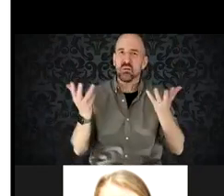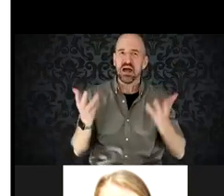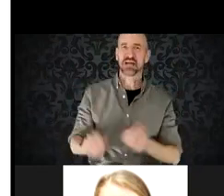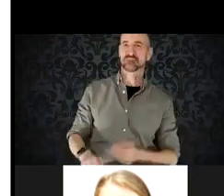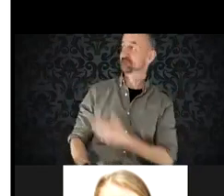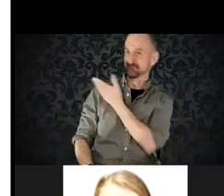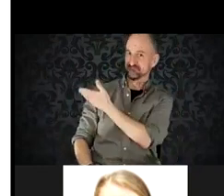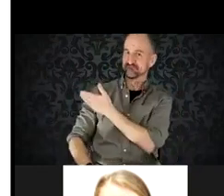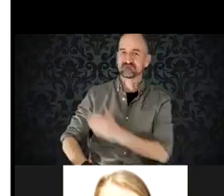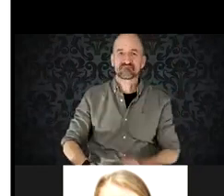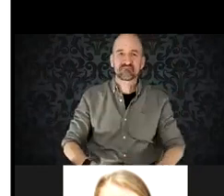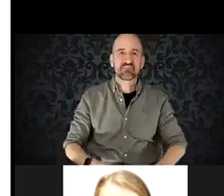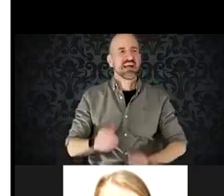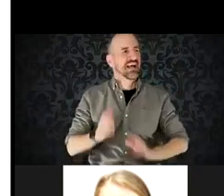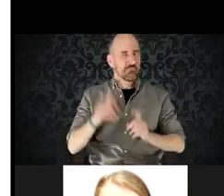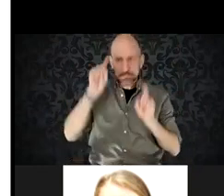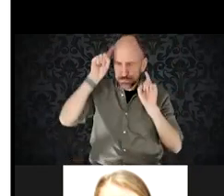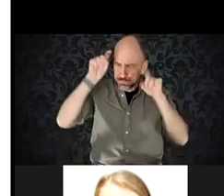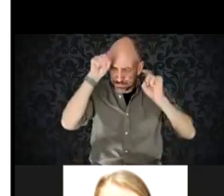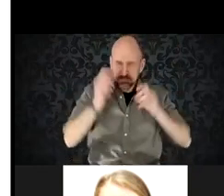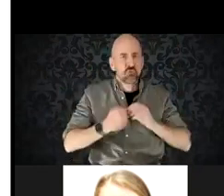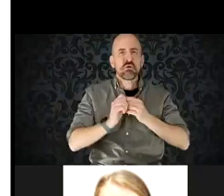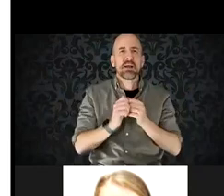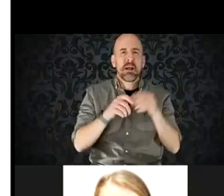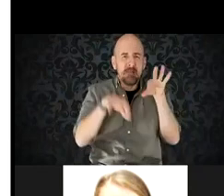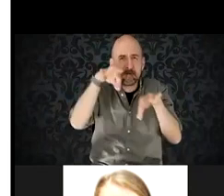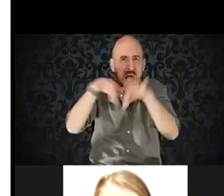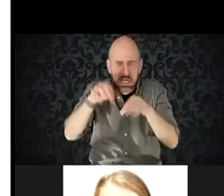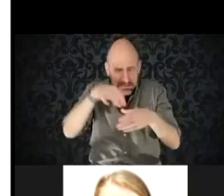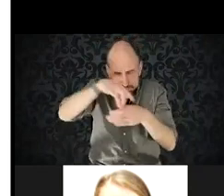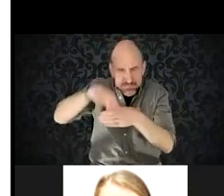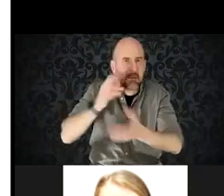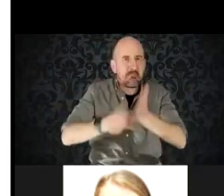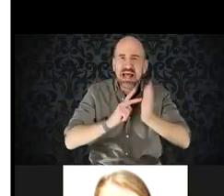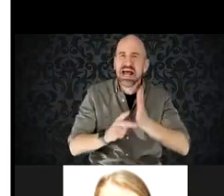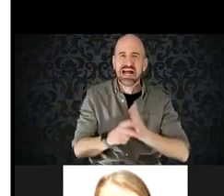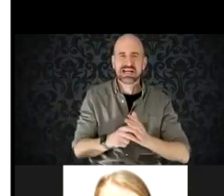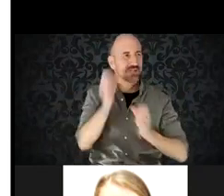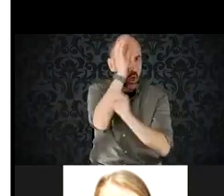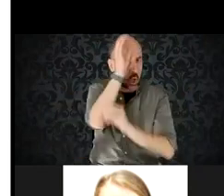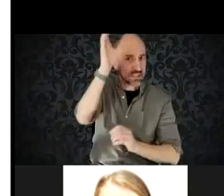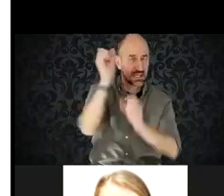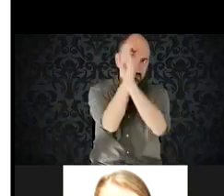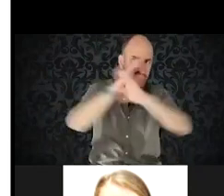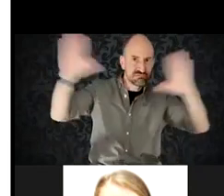being able to get outside, even if it is just a lie there are to sit there, is going to